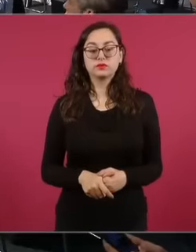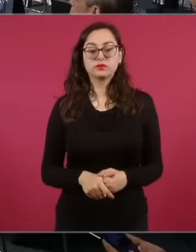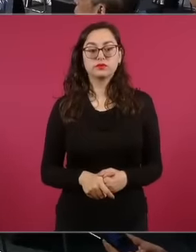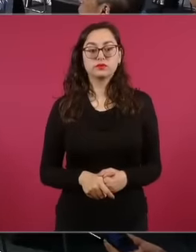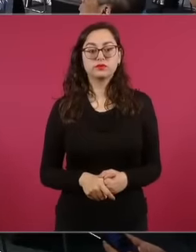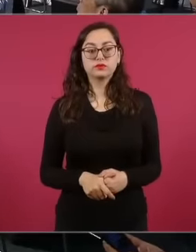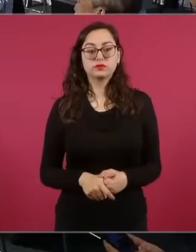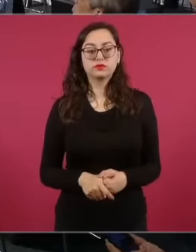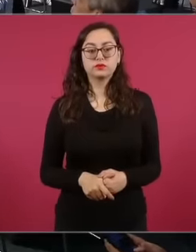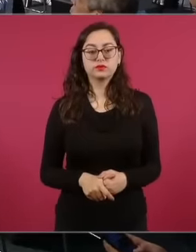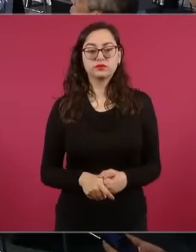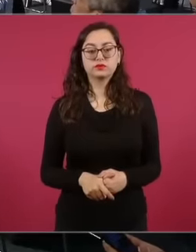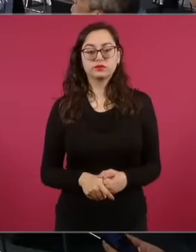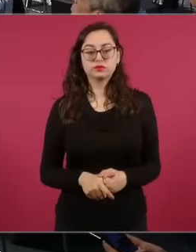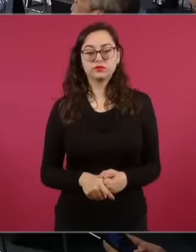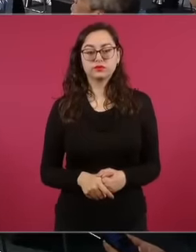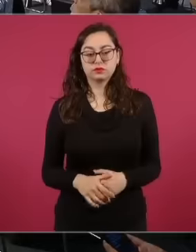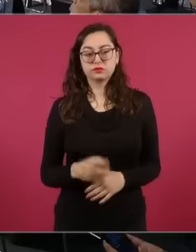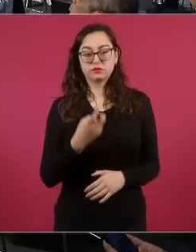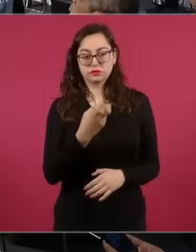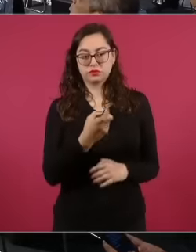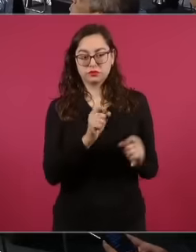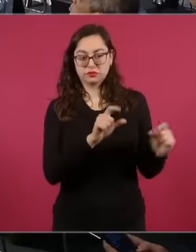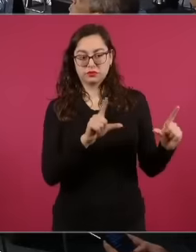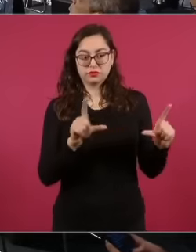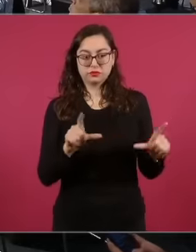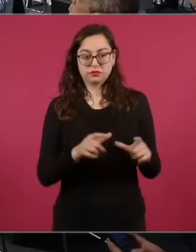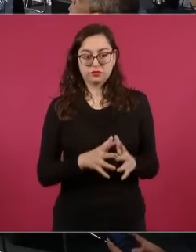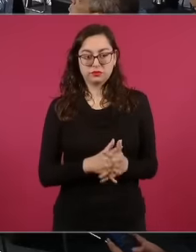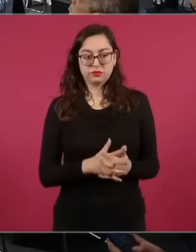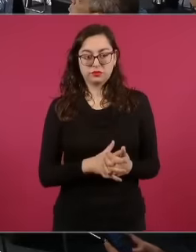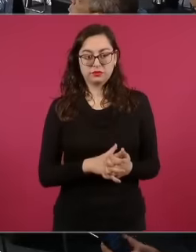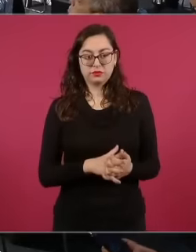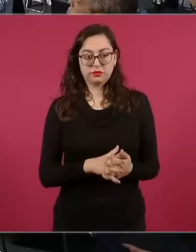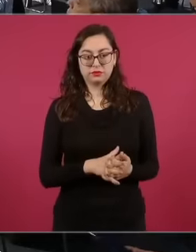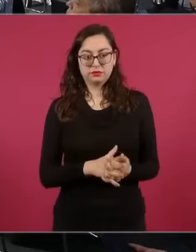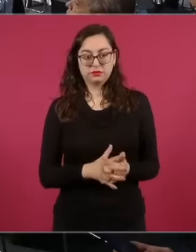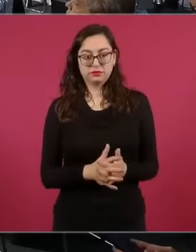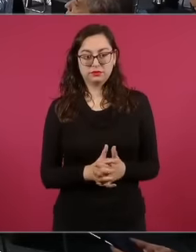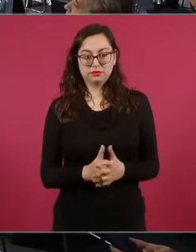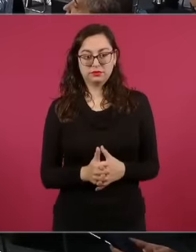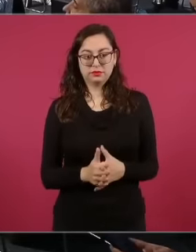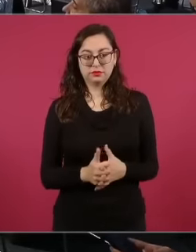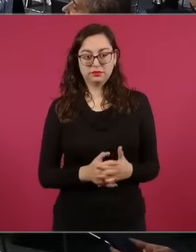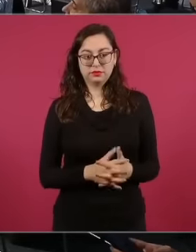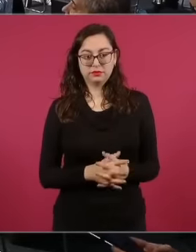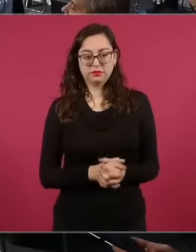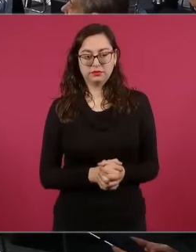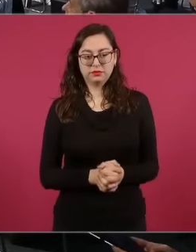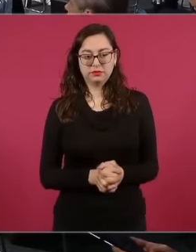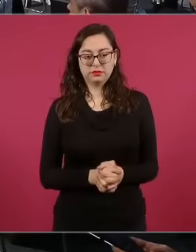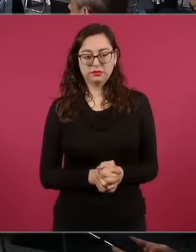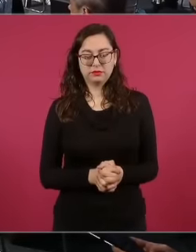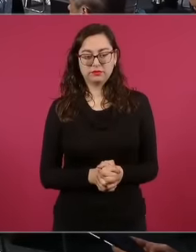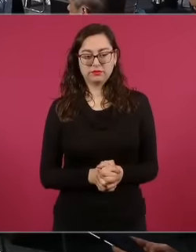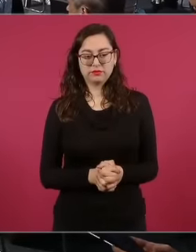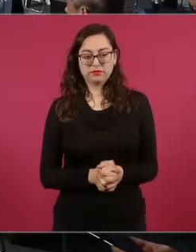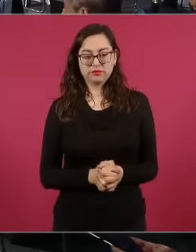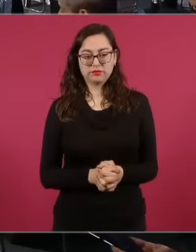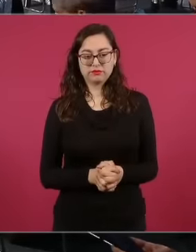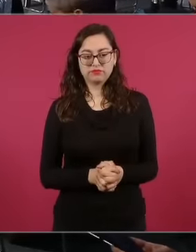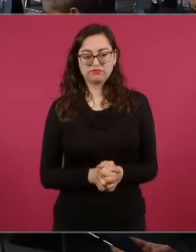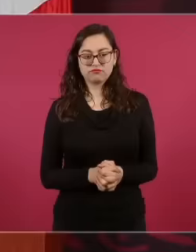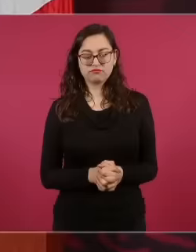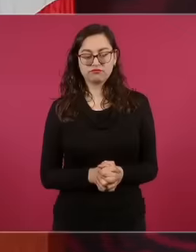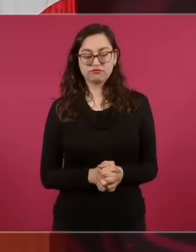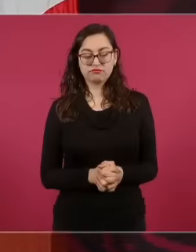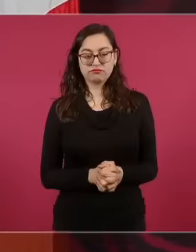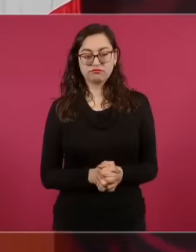That is the note but since some